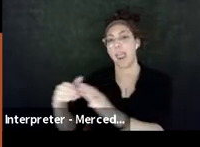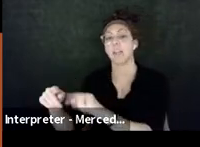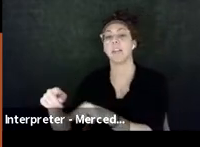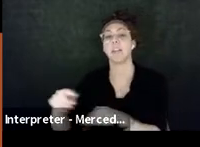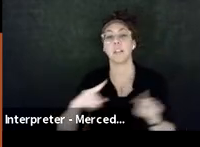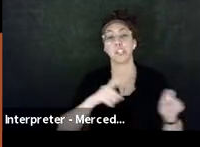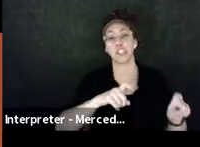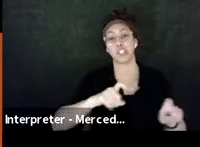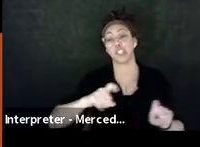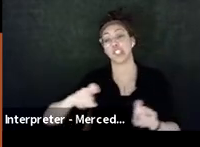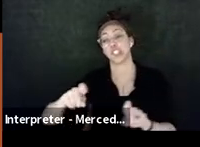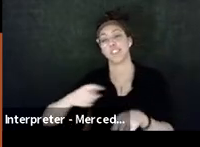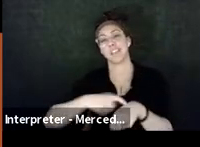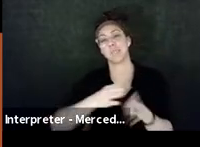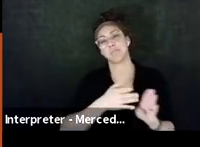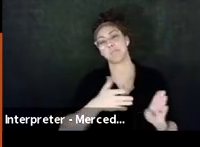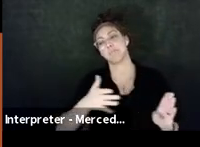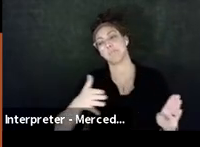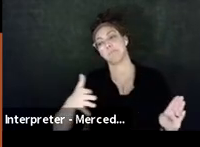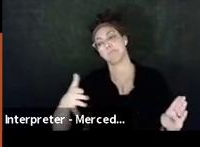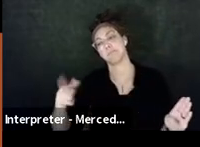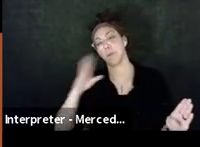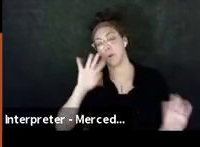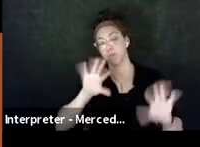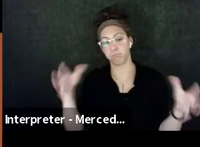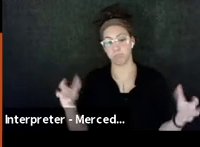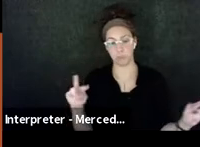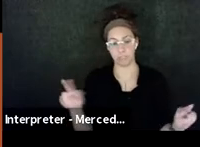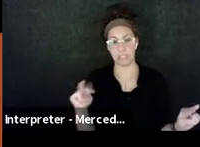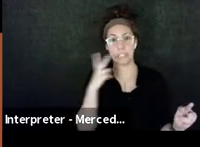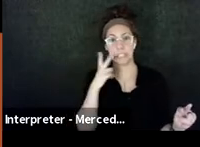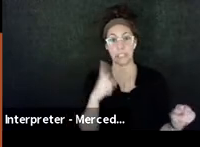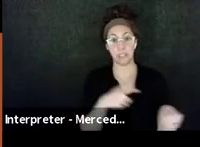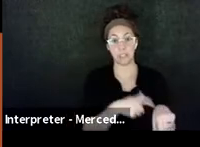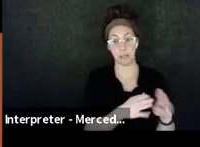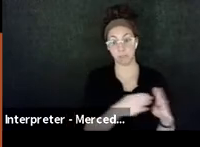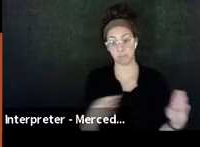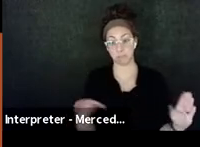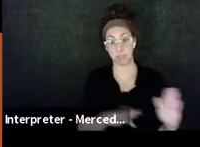Natalie Chavez: We actually want to link housing stability to academic outcomes which has never really been done before.